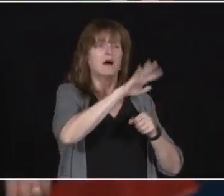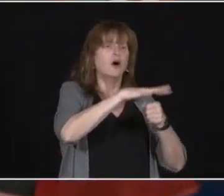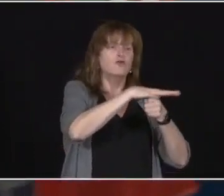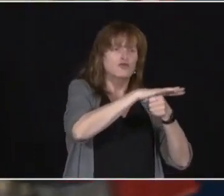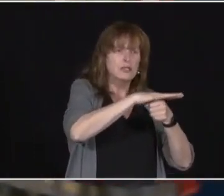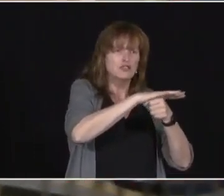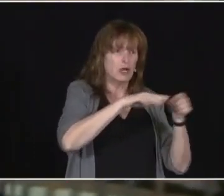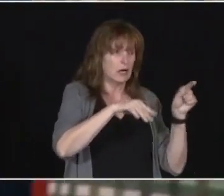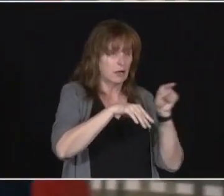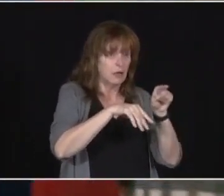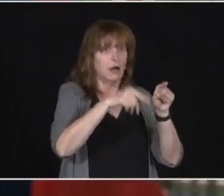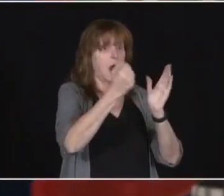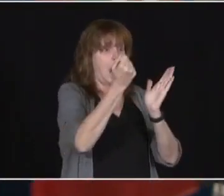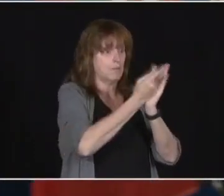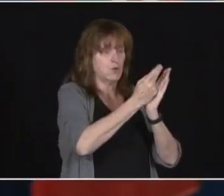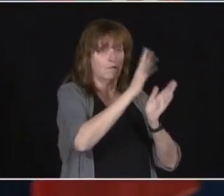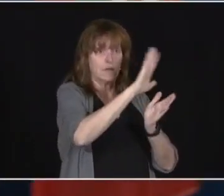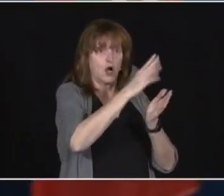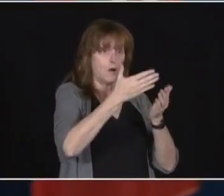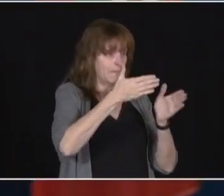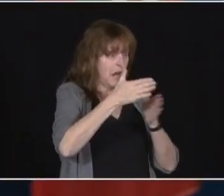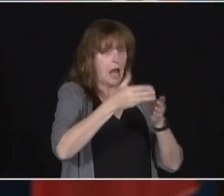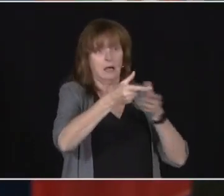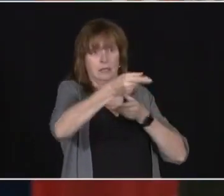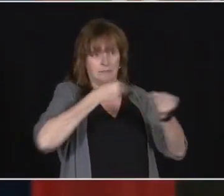them. Next question.